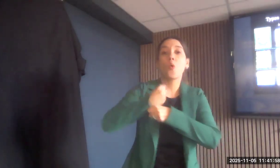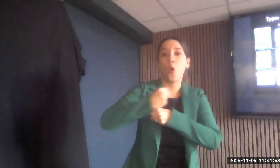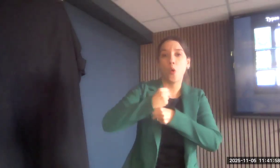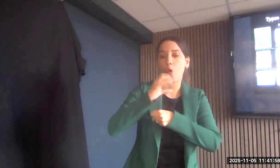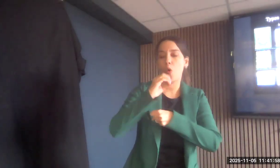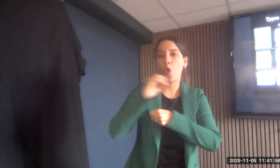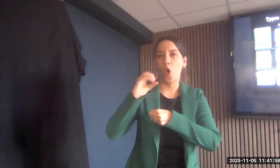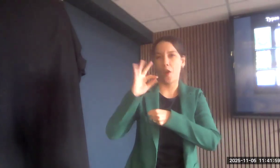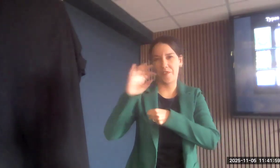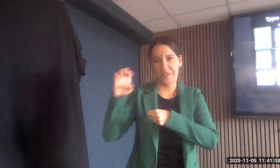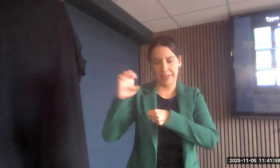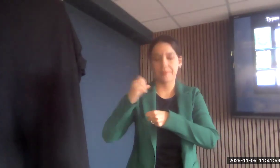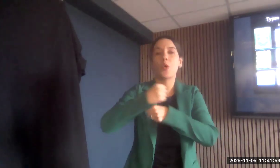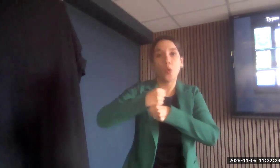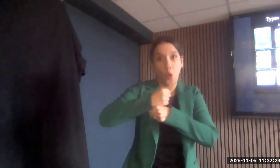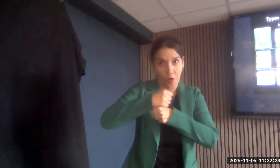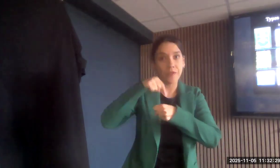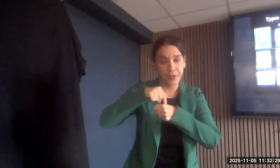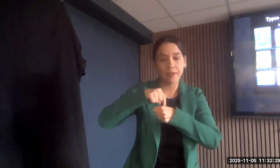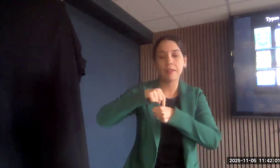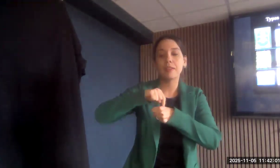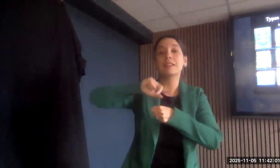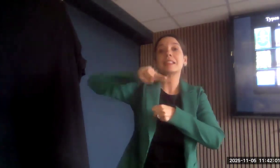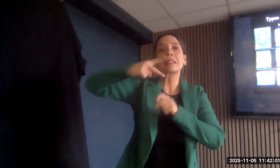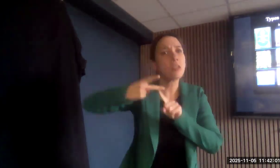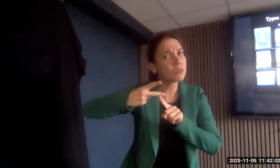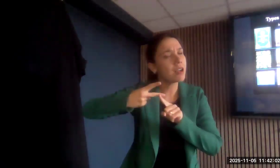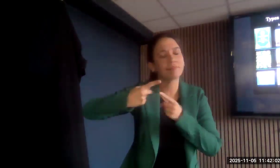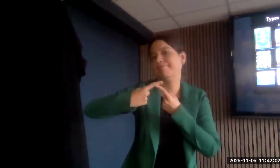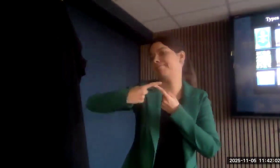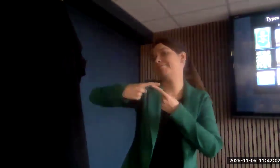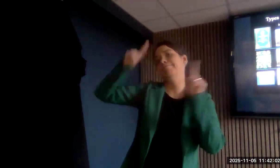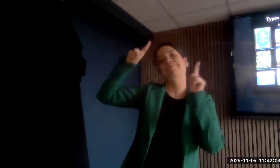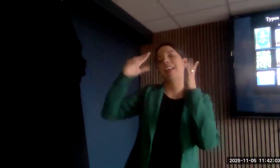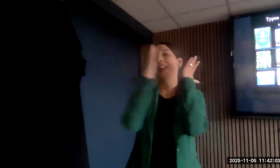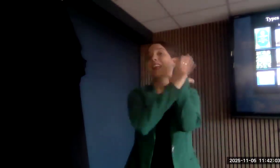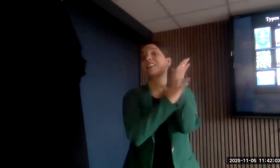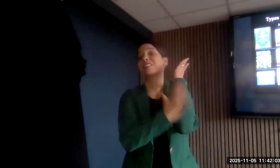And then also he looks at that lexical change as well. So, the sign for coffee.